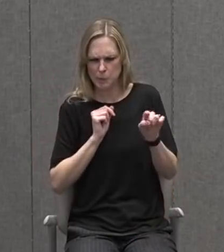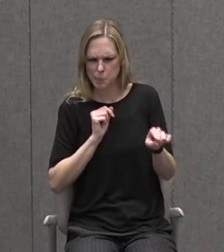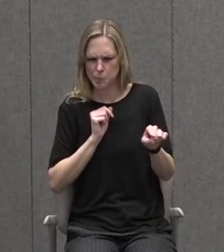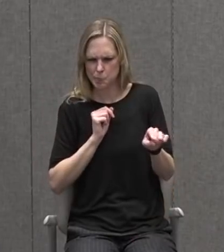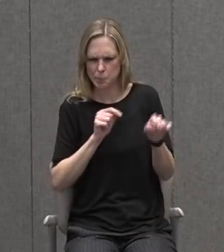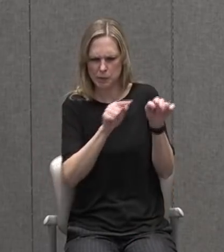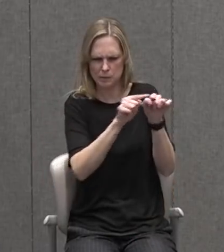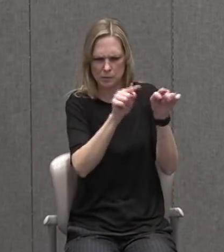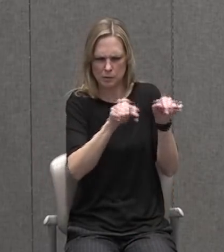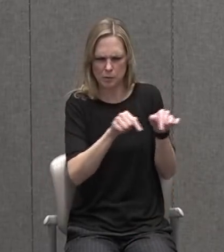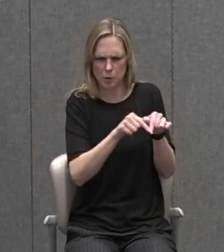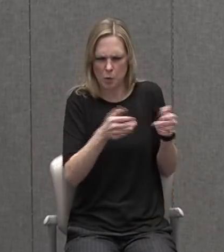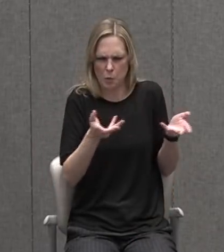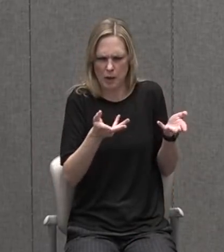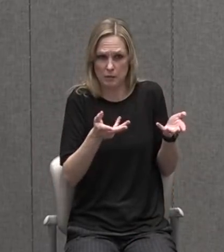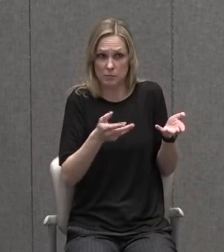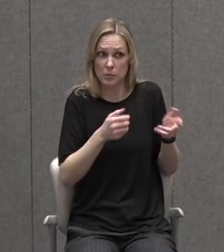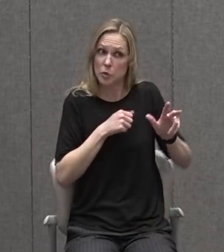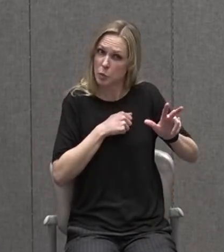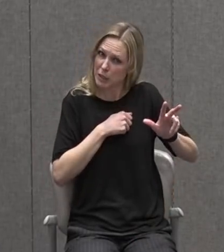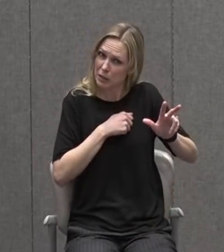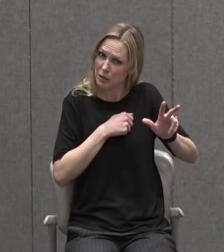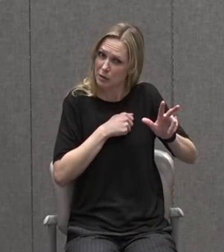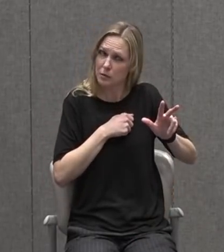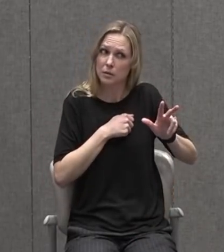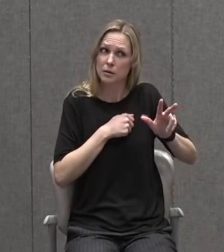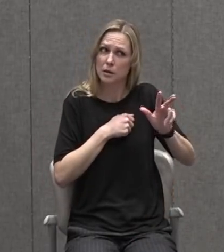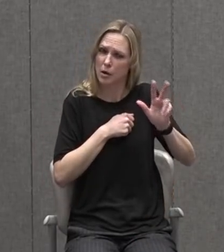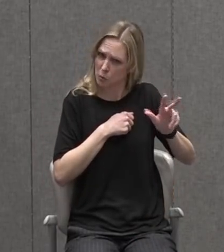Well, three, what do I have? Will three work?